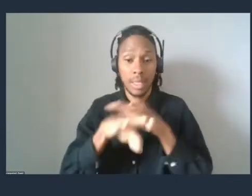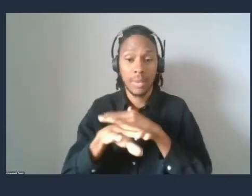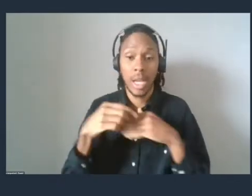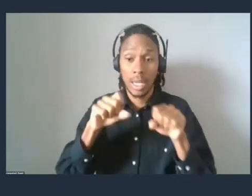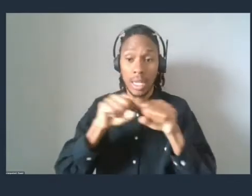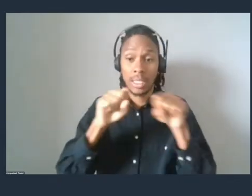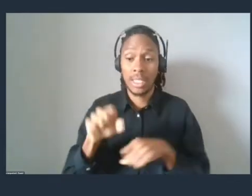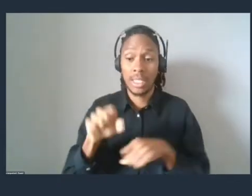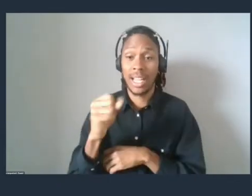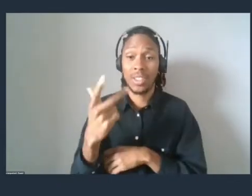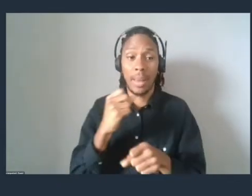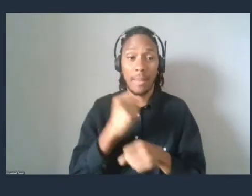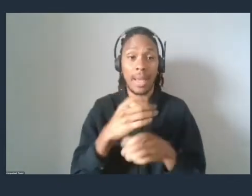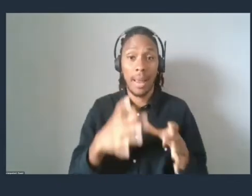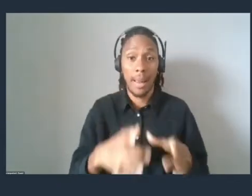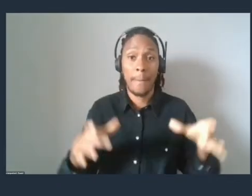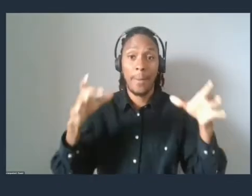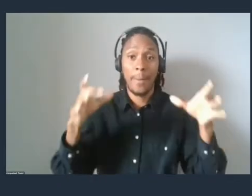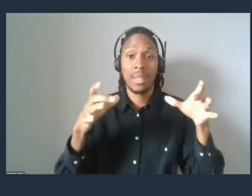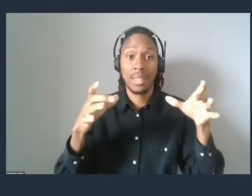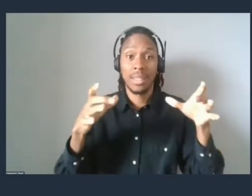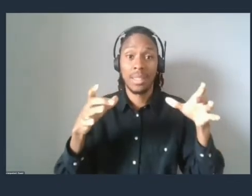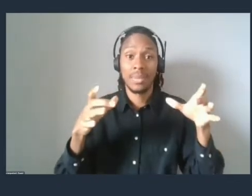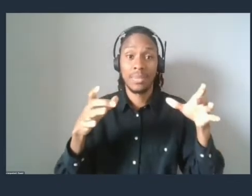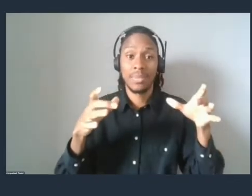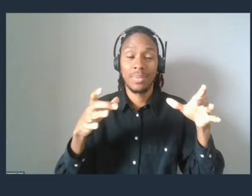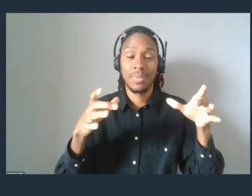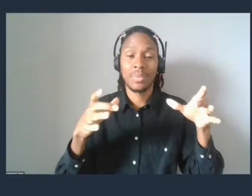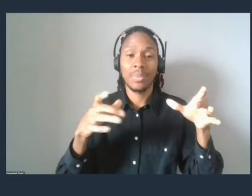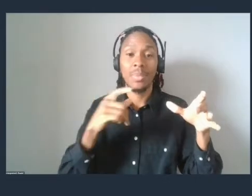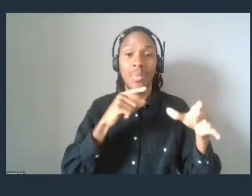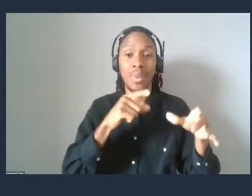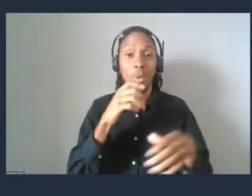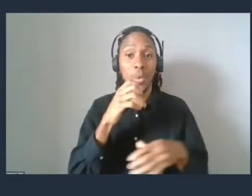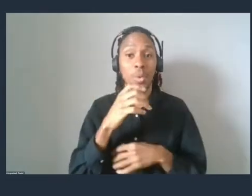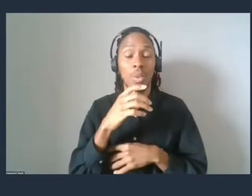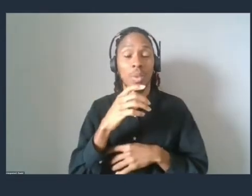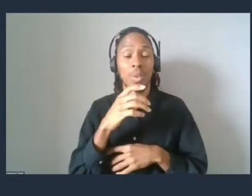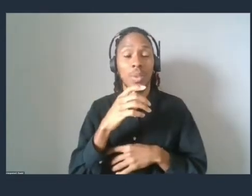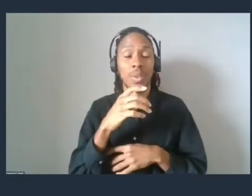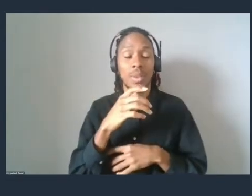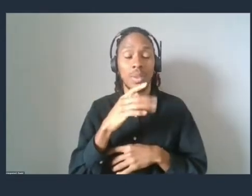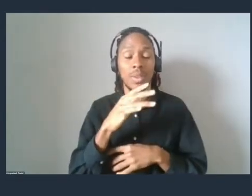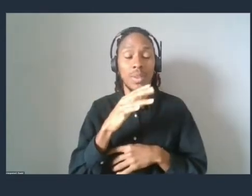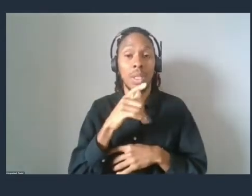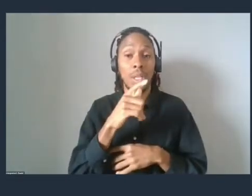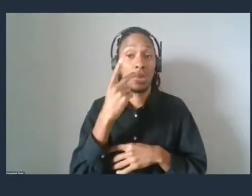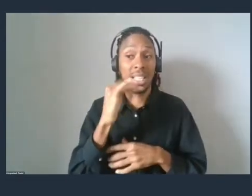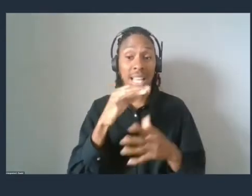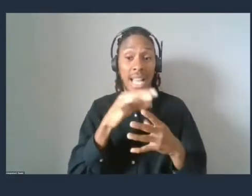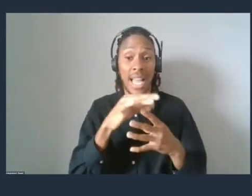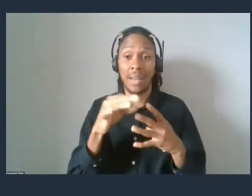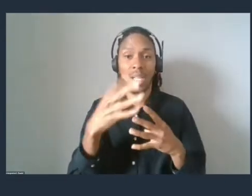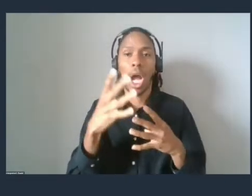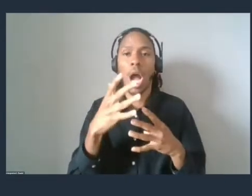and create a bucket, you will see that that option has already been preselected for you.